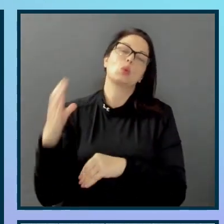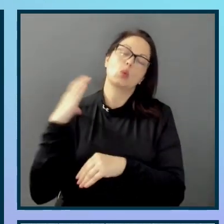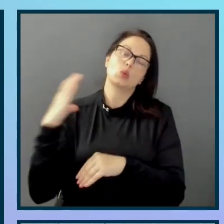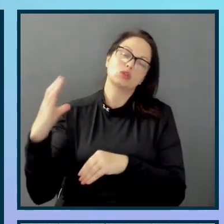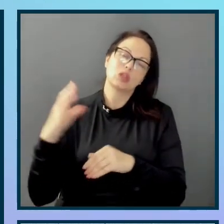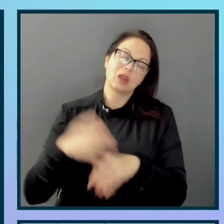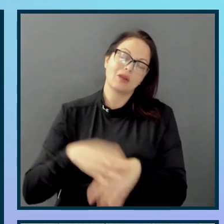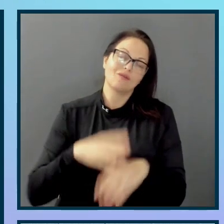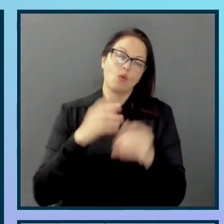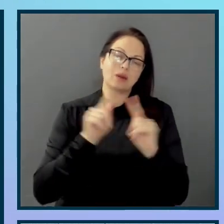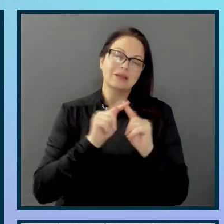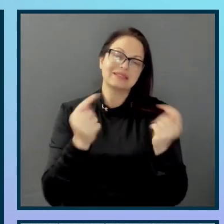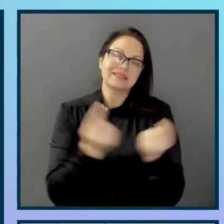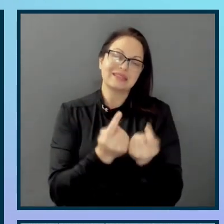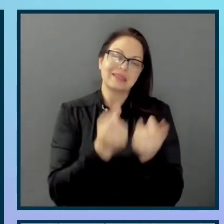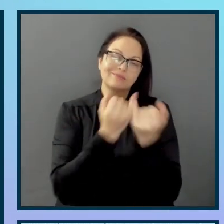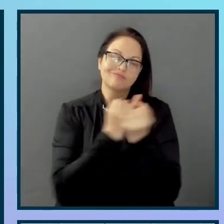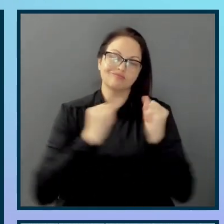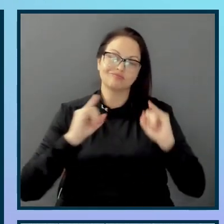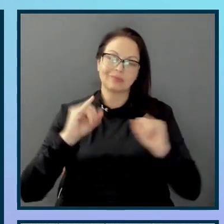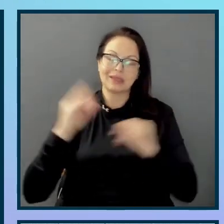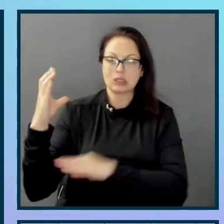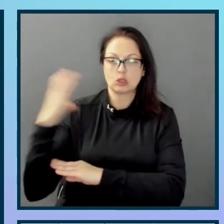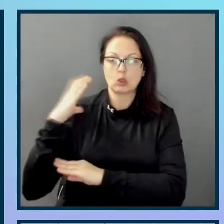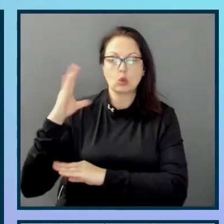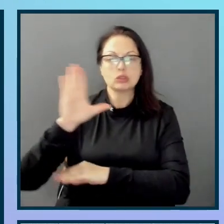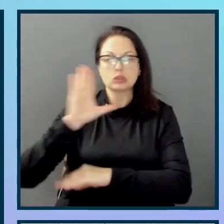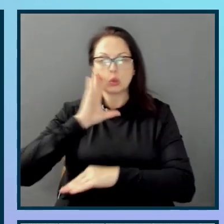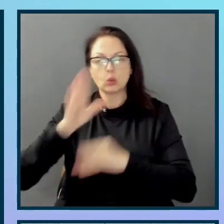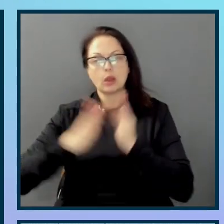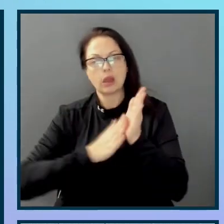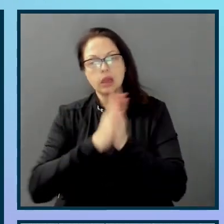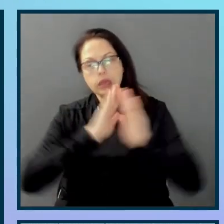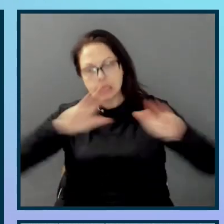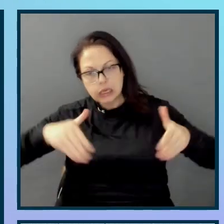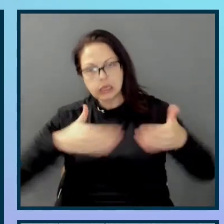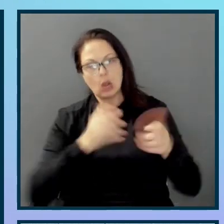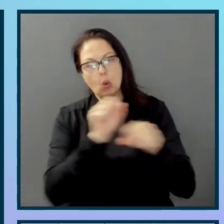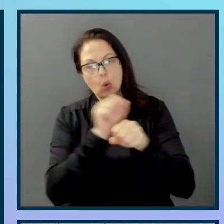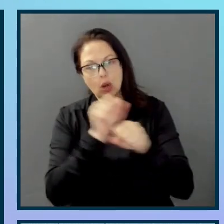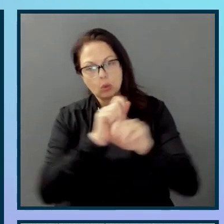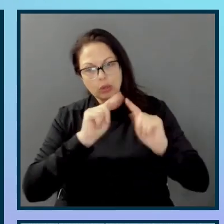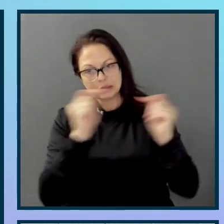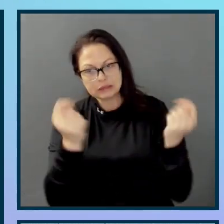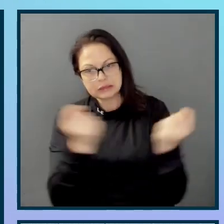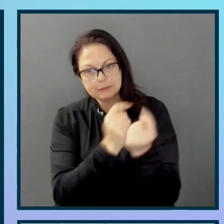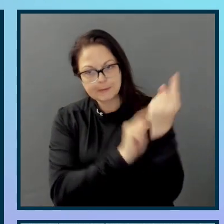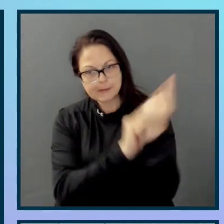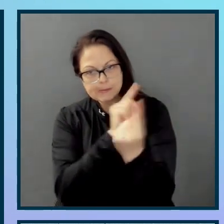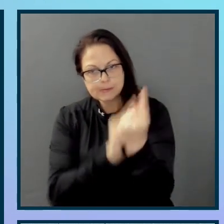Coaches will quickly ramp up to tight integration with the team, will assist in the application of tools and automation.